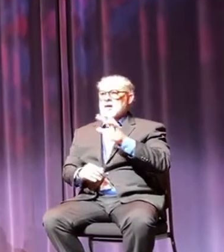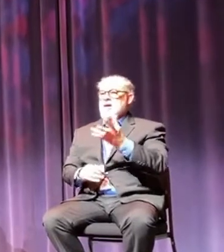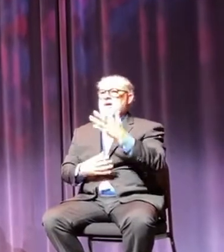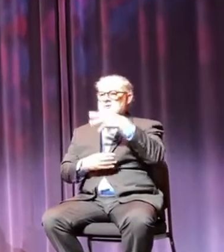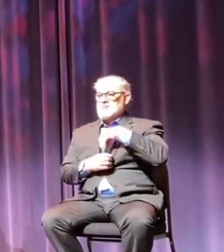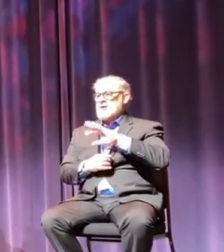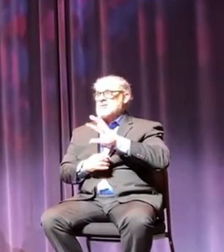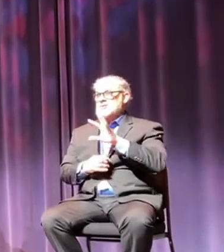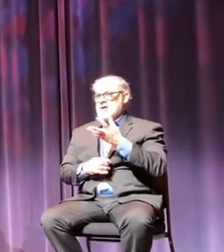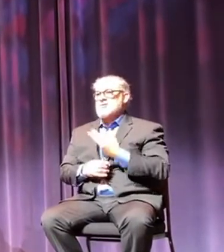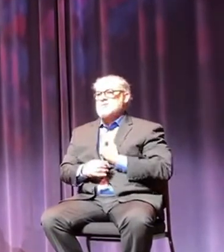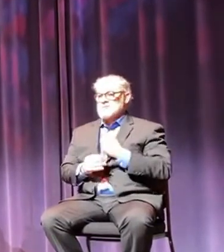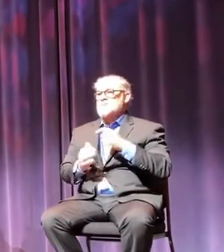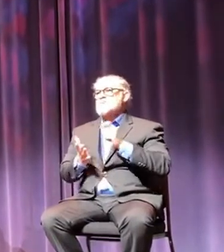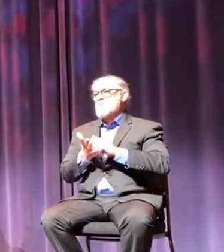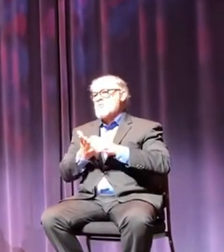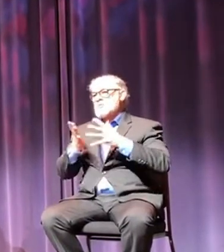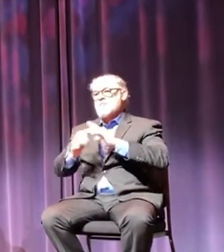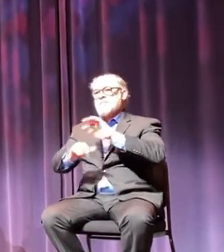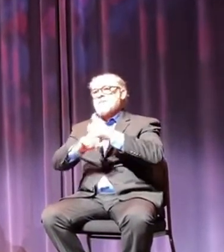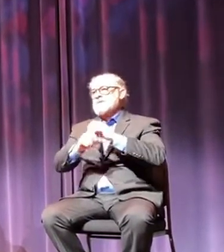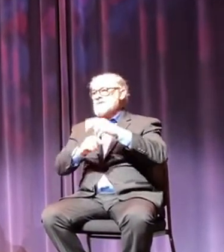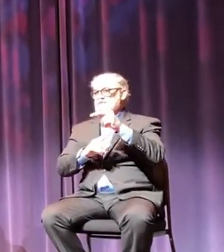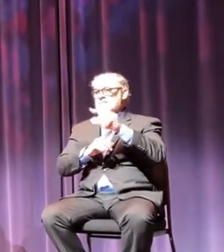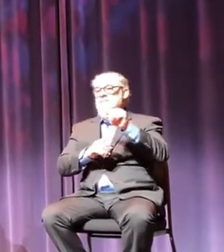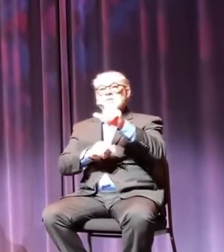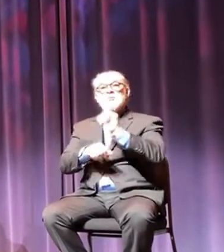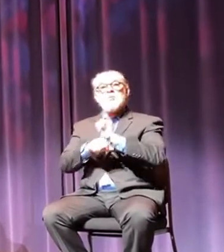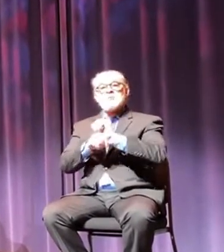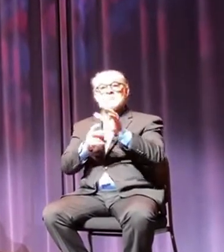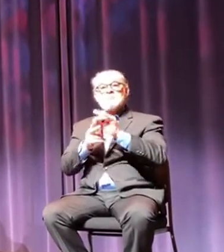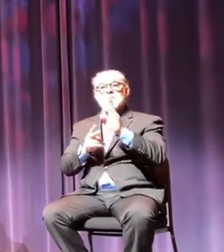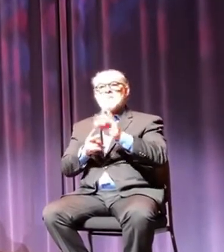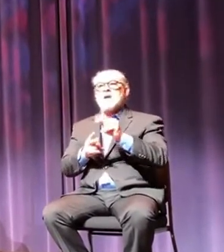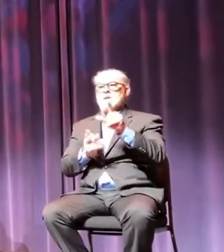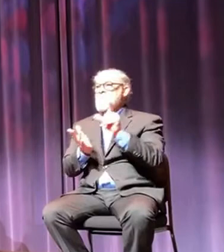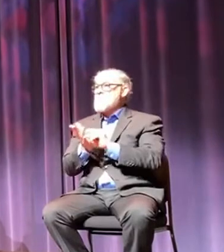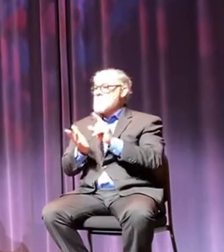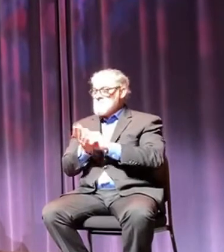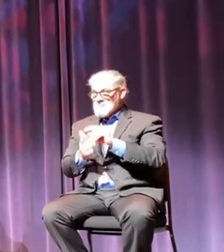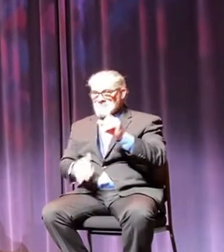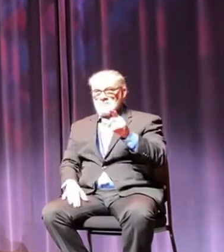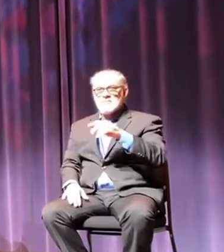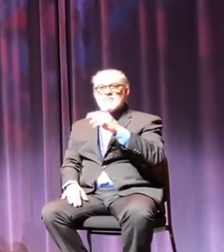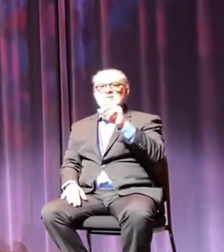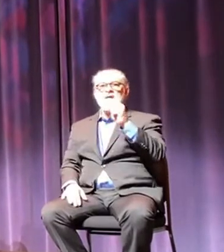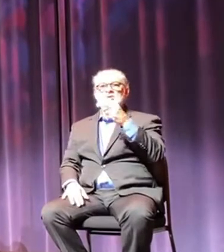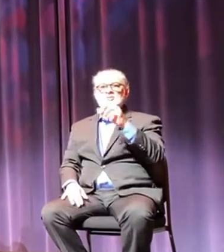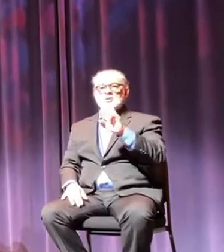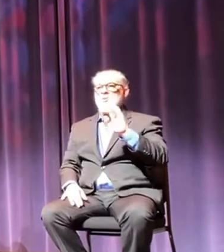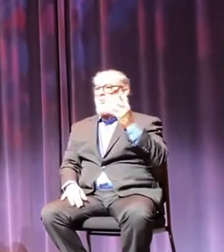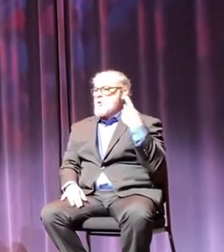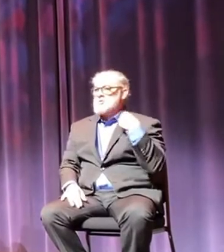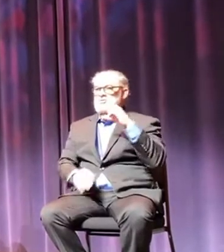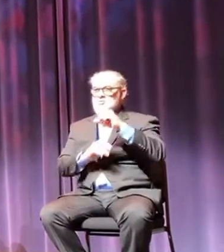and artist based in Philadelphia. Her work has been selected by publications such as Ploughshares, Washington Square Review,